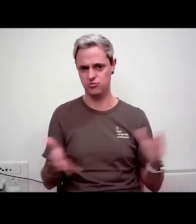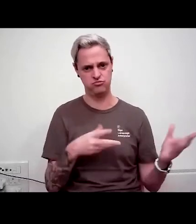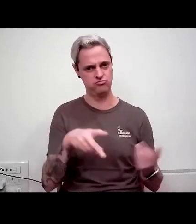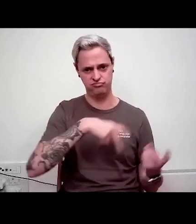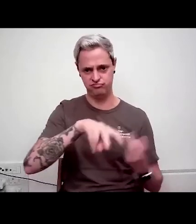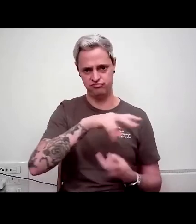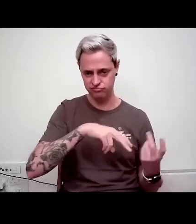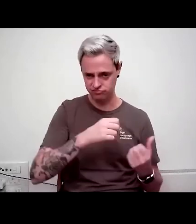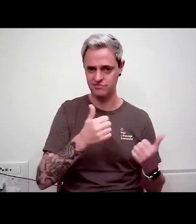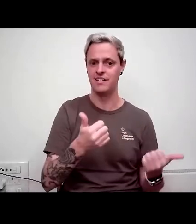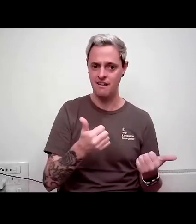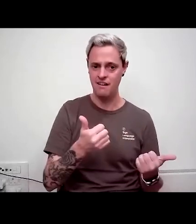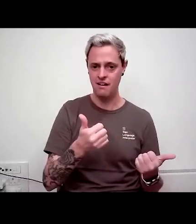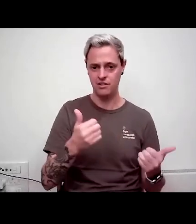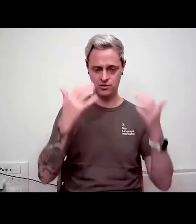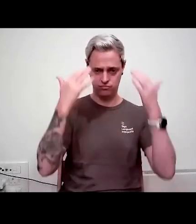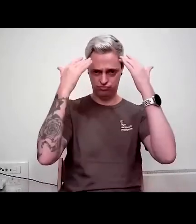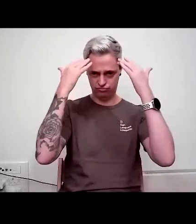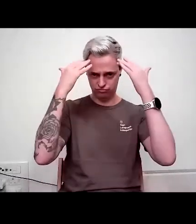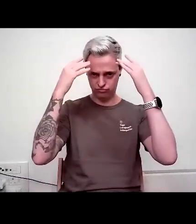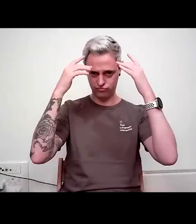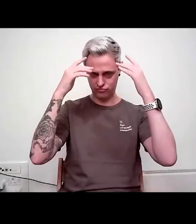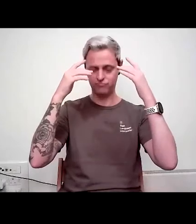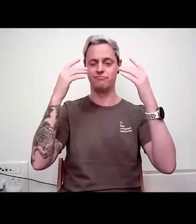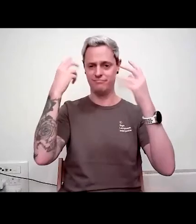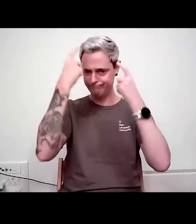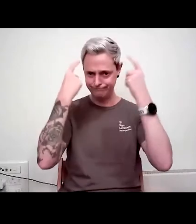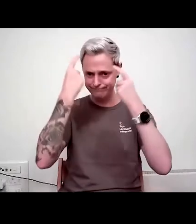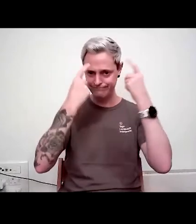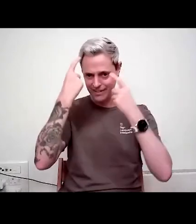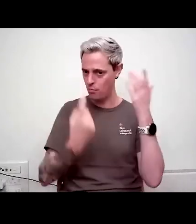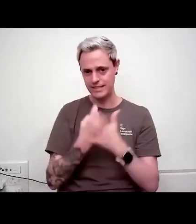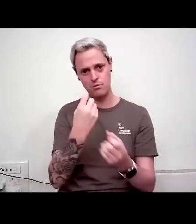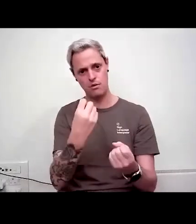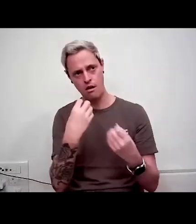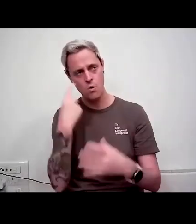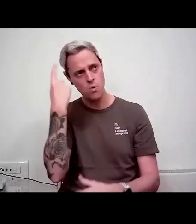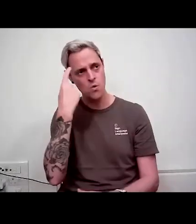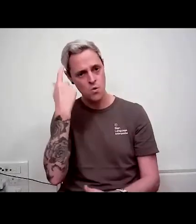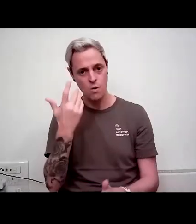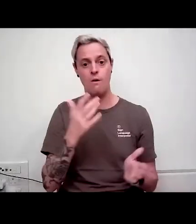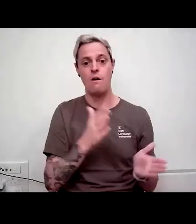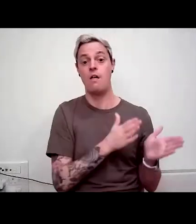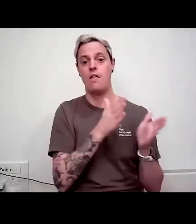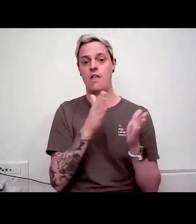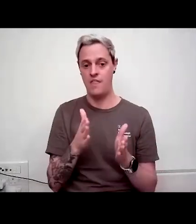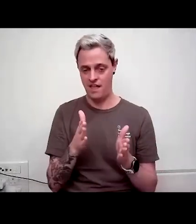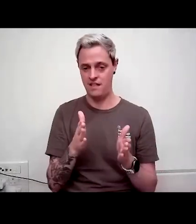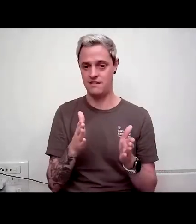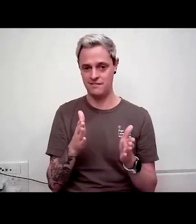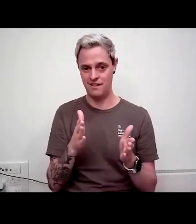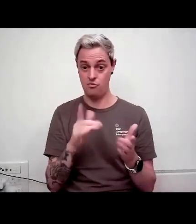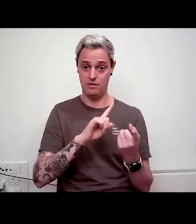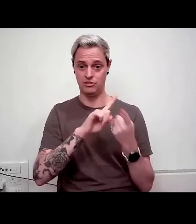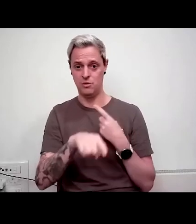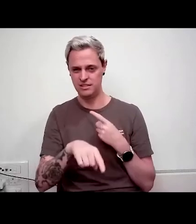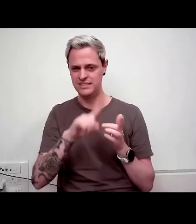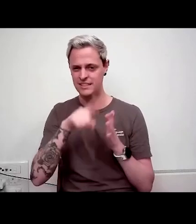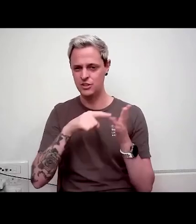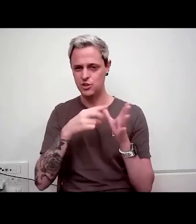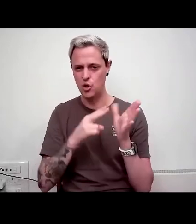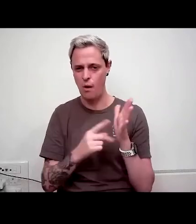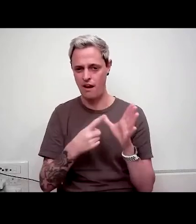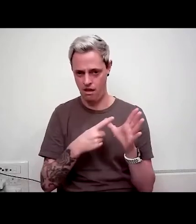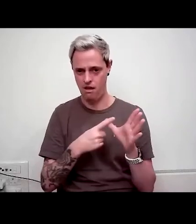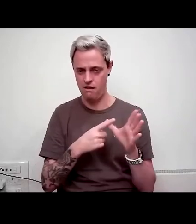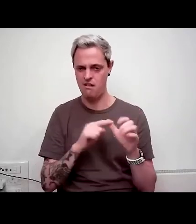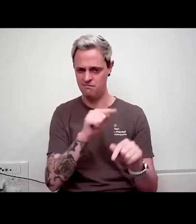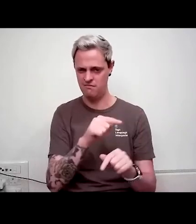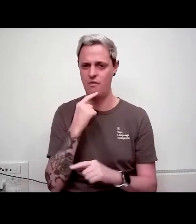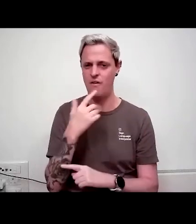And in input break to process, some of the things that we have heard, and then we'll have a response from Joanna for 15 minutes.